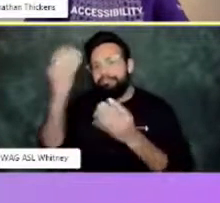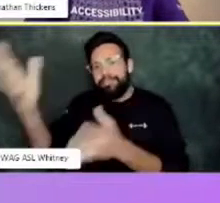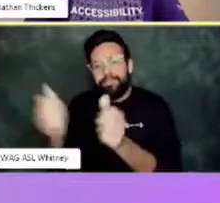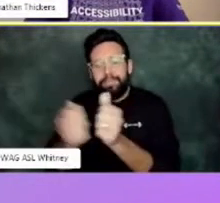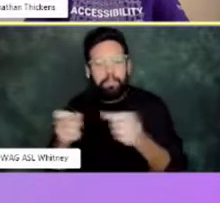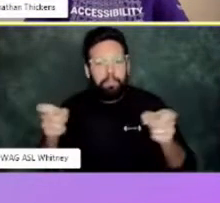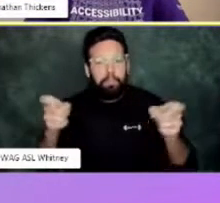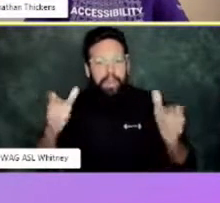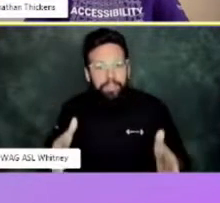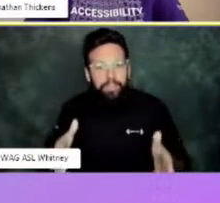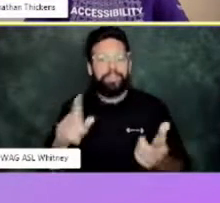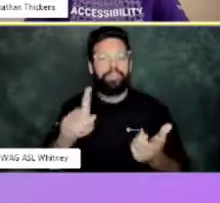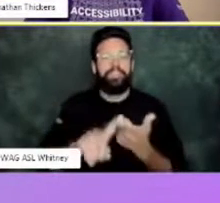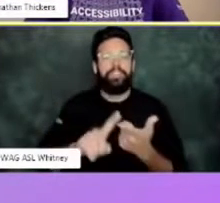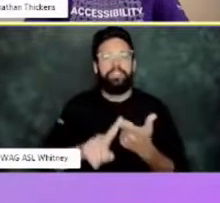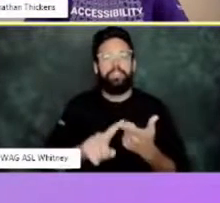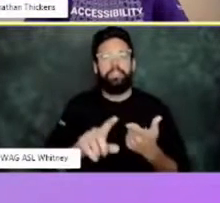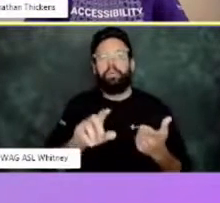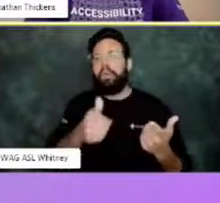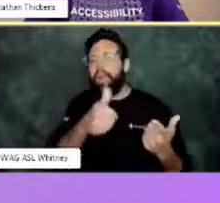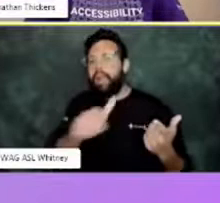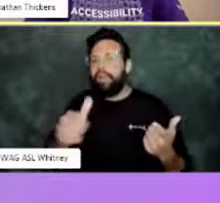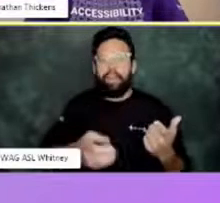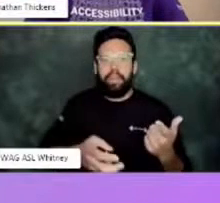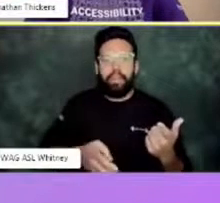or point out a high priority issue that needs to be fixed right away.